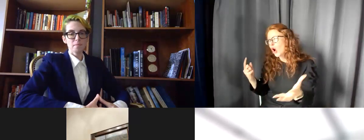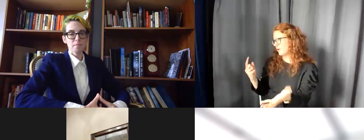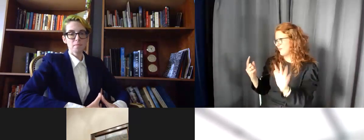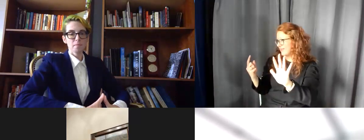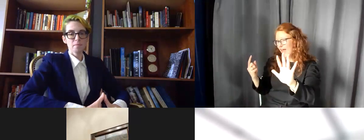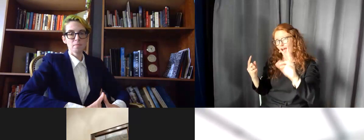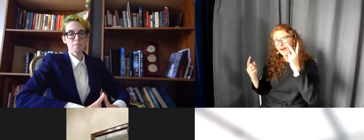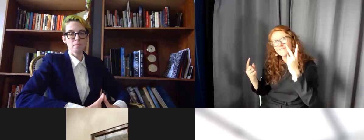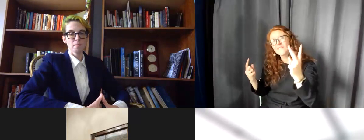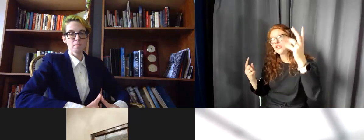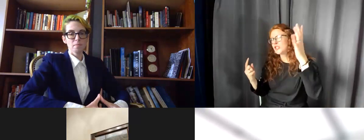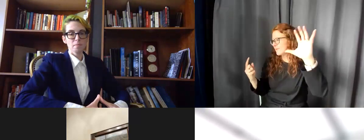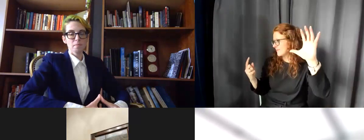Jordan Radford: That's the problem.